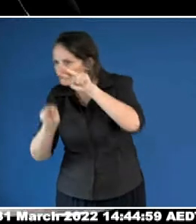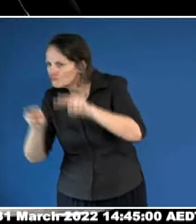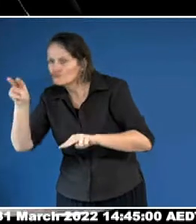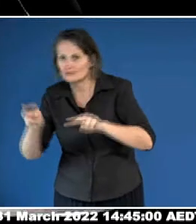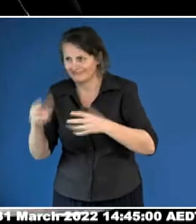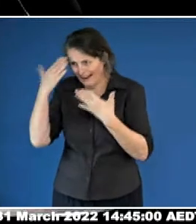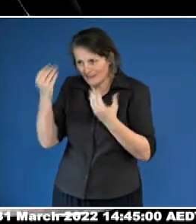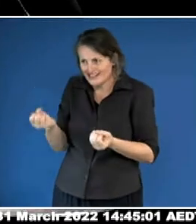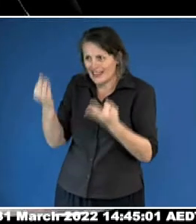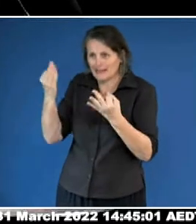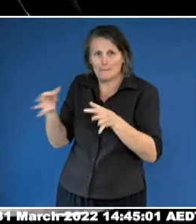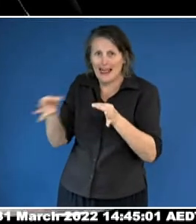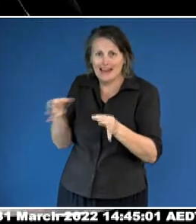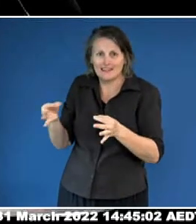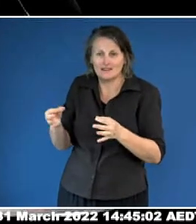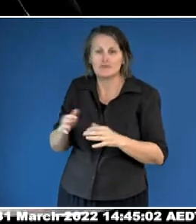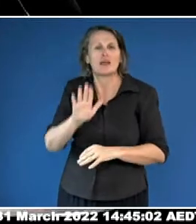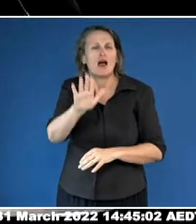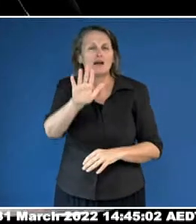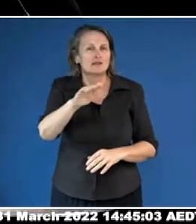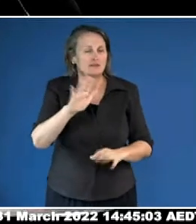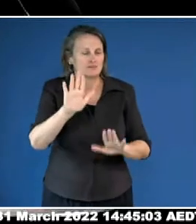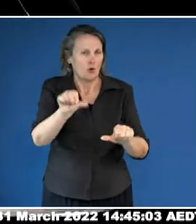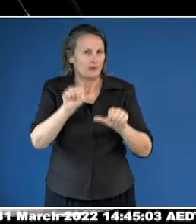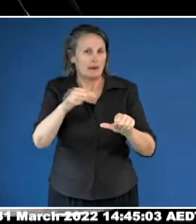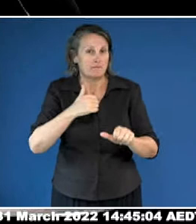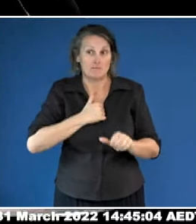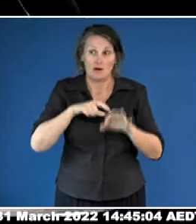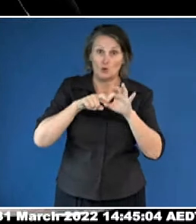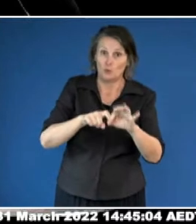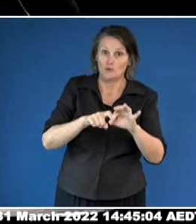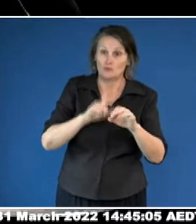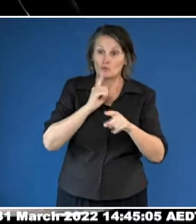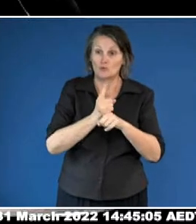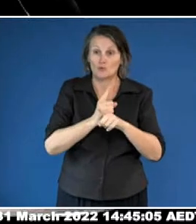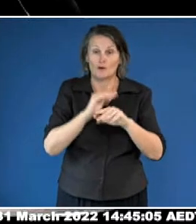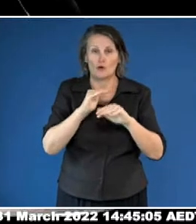No, I think my question was really reflecting you take a very broad